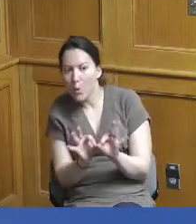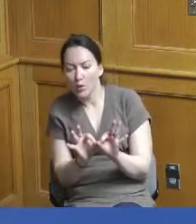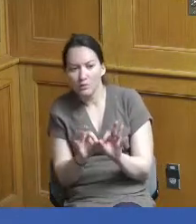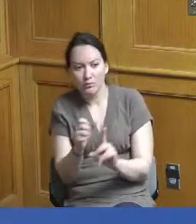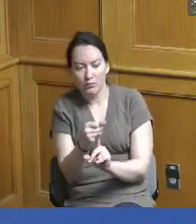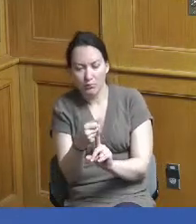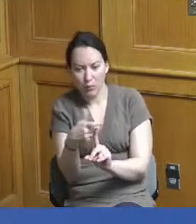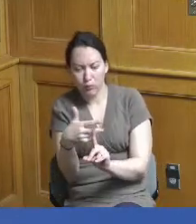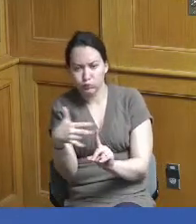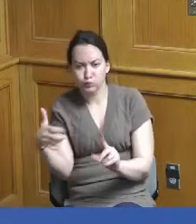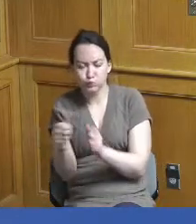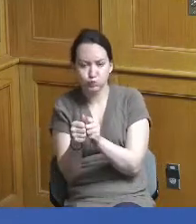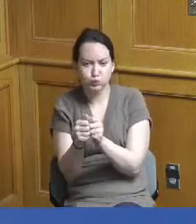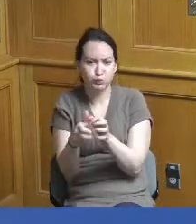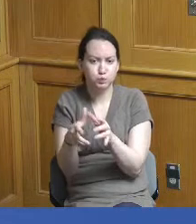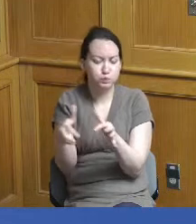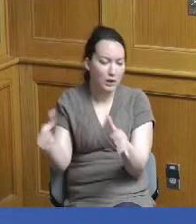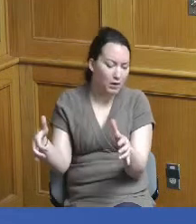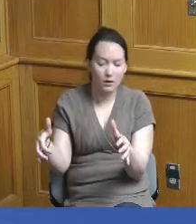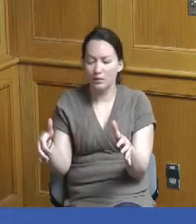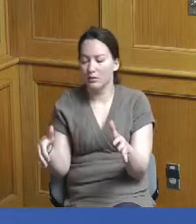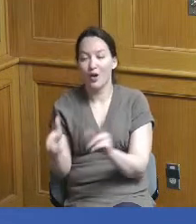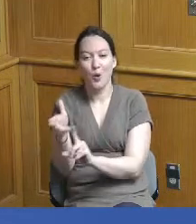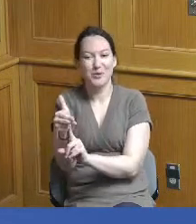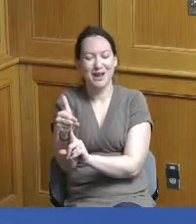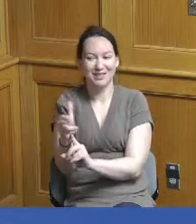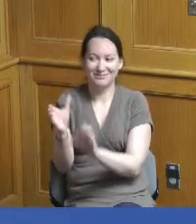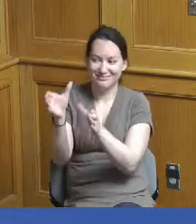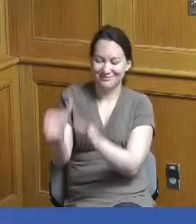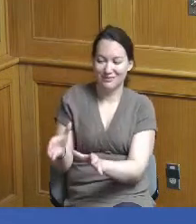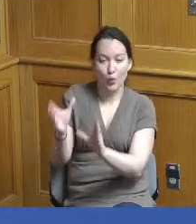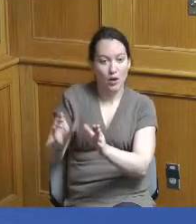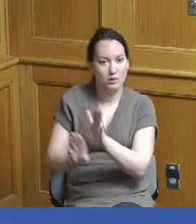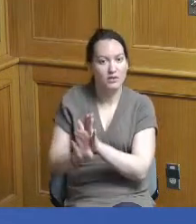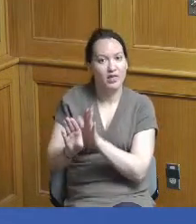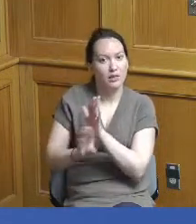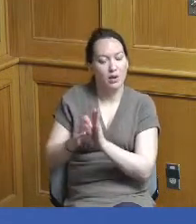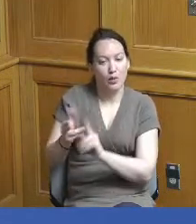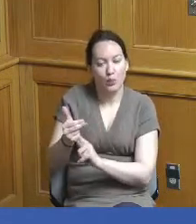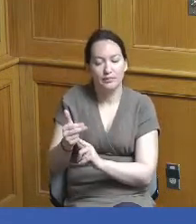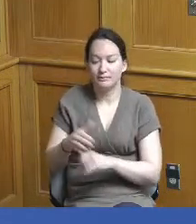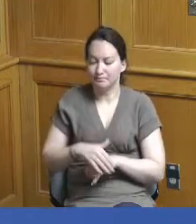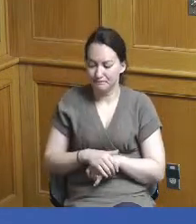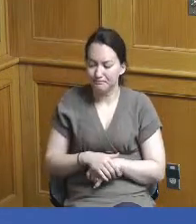expansion to the the hoteliers looking to develop here I think that's a question that has naturally